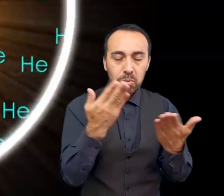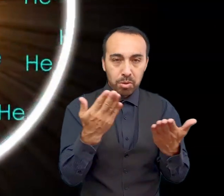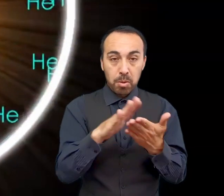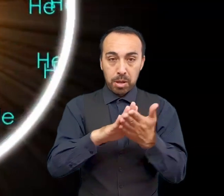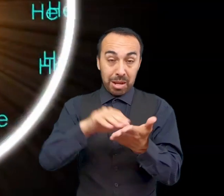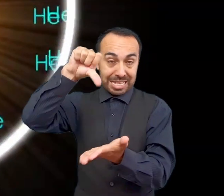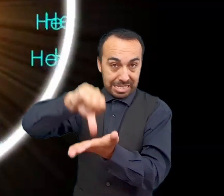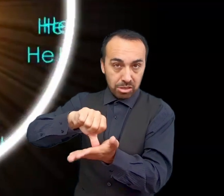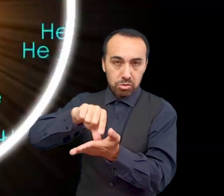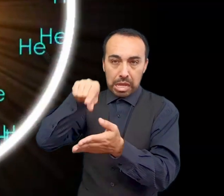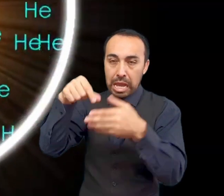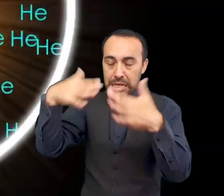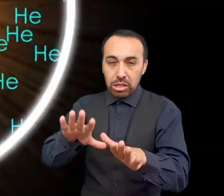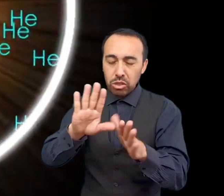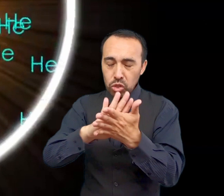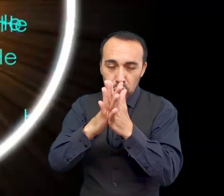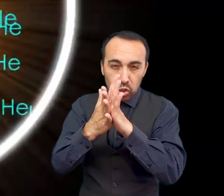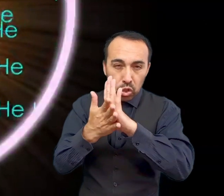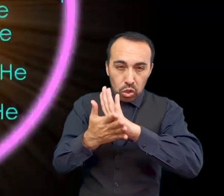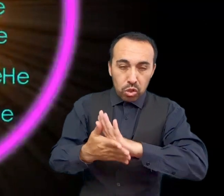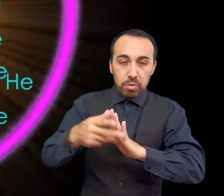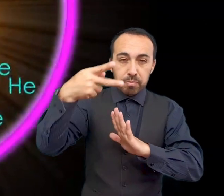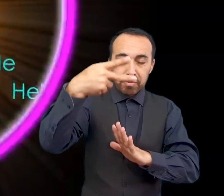can no longer compensate for the star's gravity.